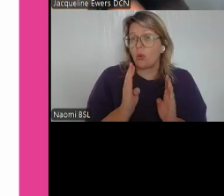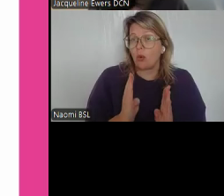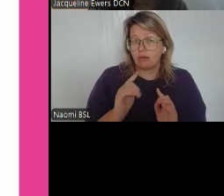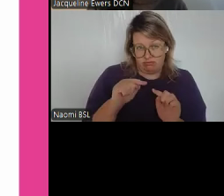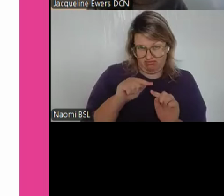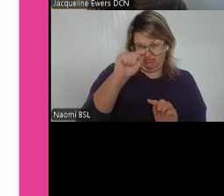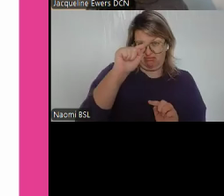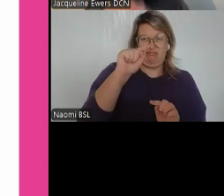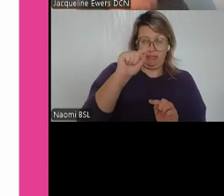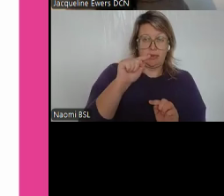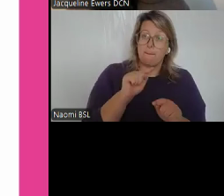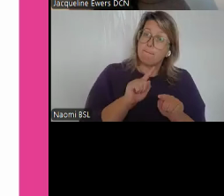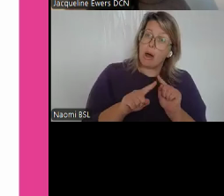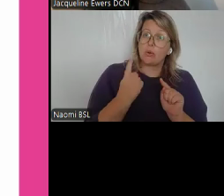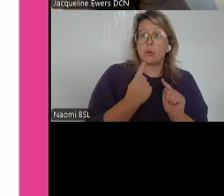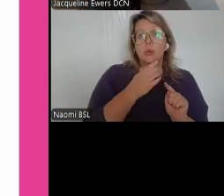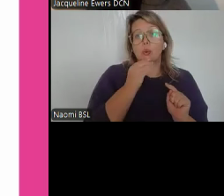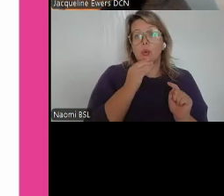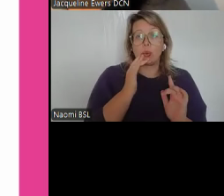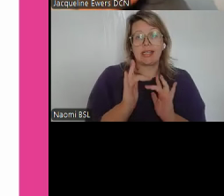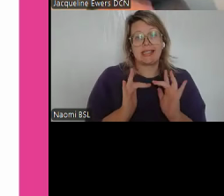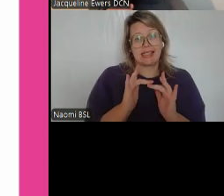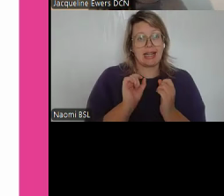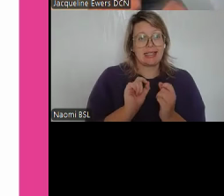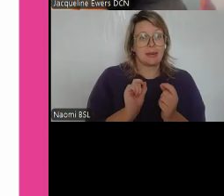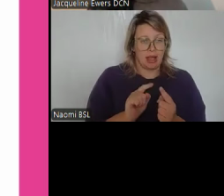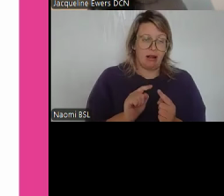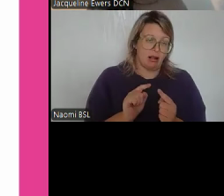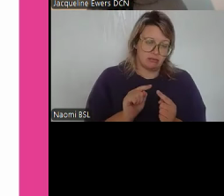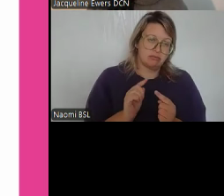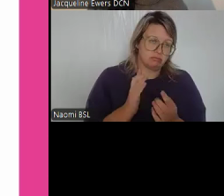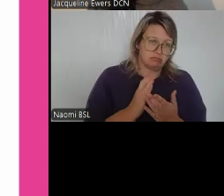That age range are using email the most, of those internet users.